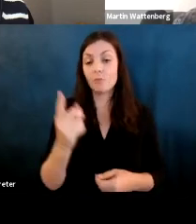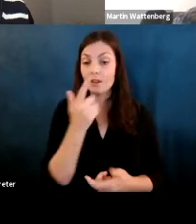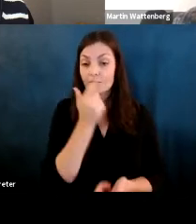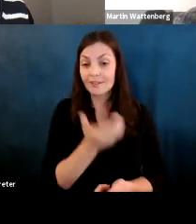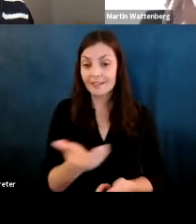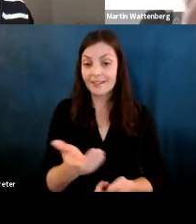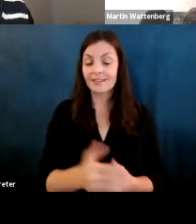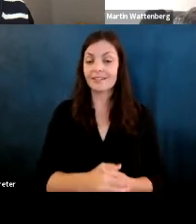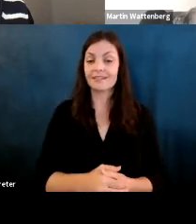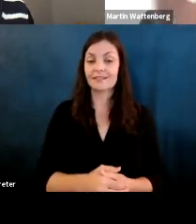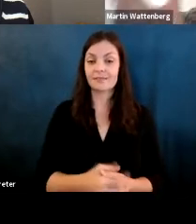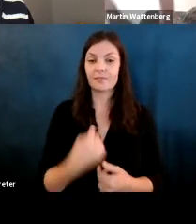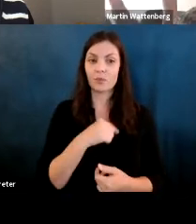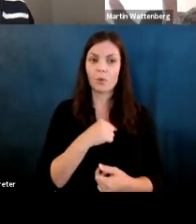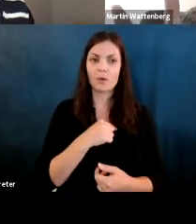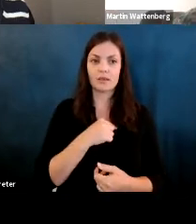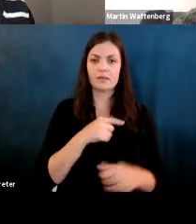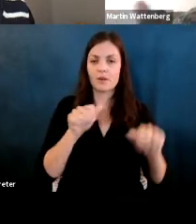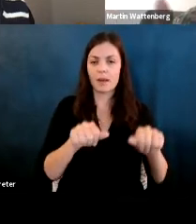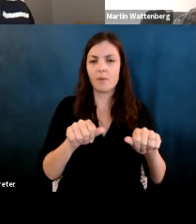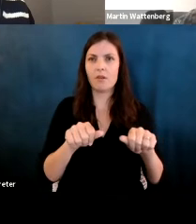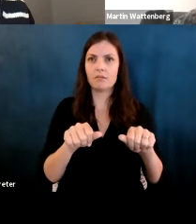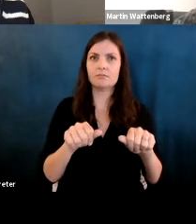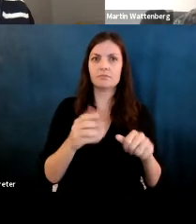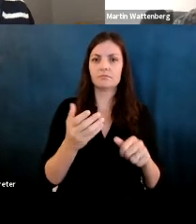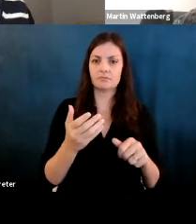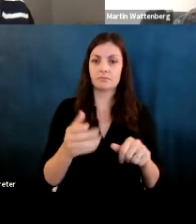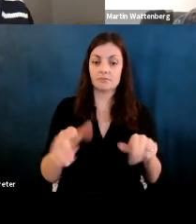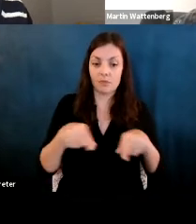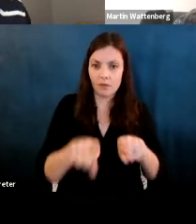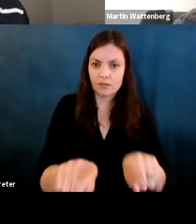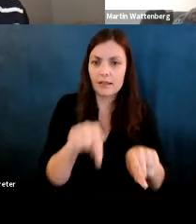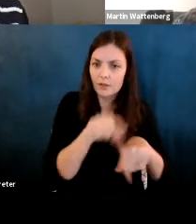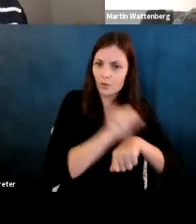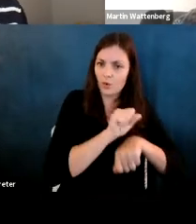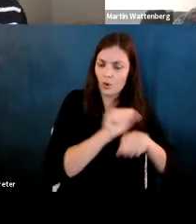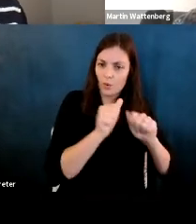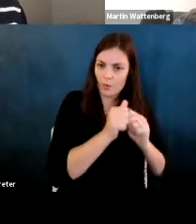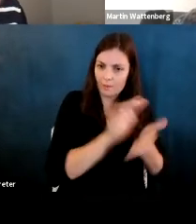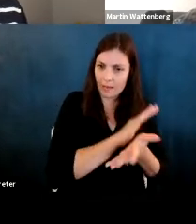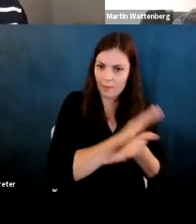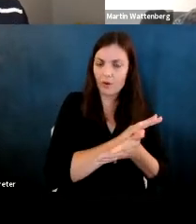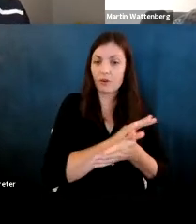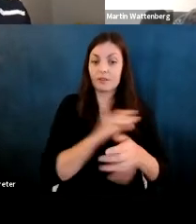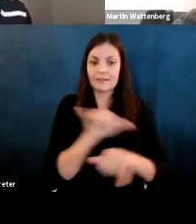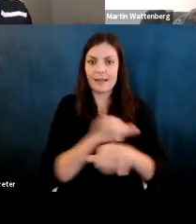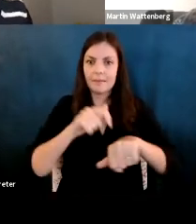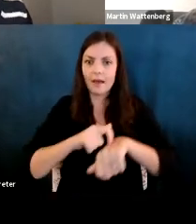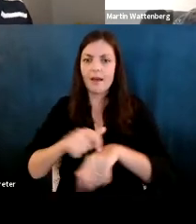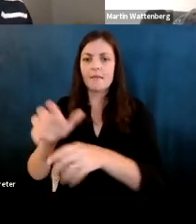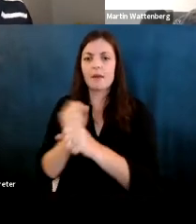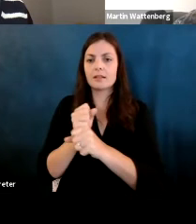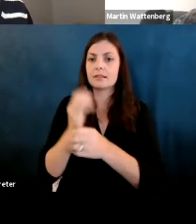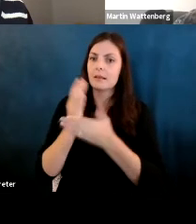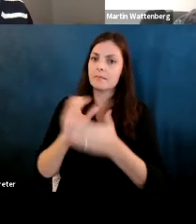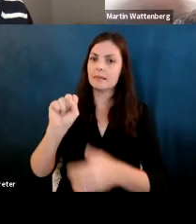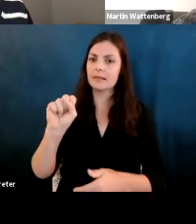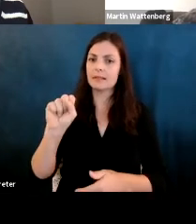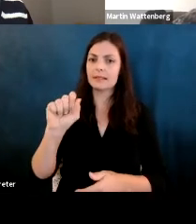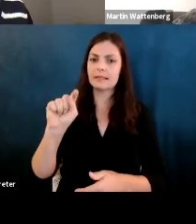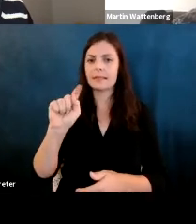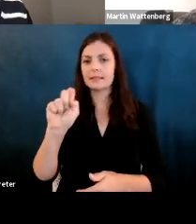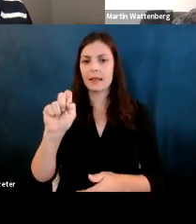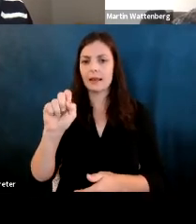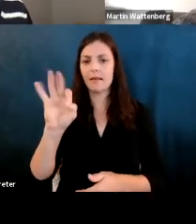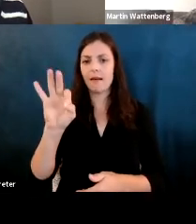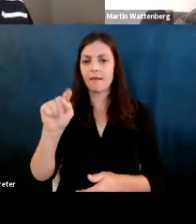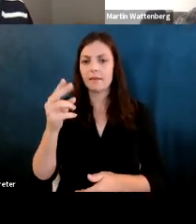Martin Wattenberg: We were able, almost as a byproduct of work we were doing in this paper at the time, get state of the art results and word sense descent valuation simply by looking at these word embedding so.